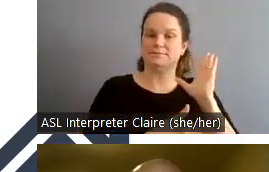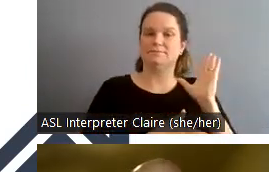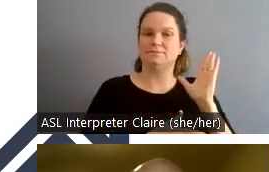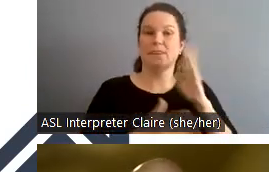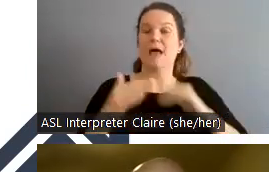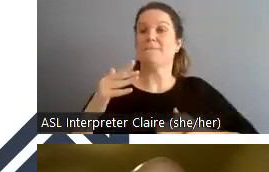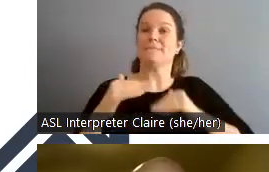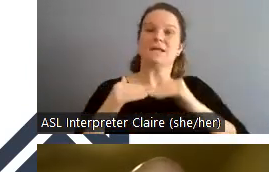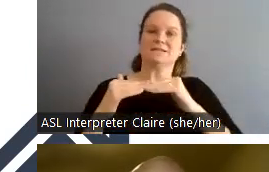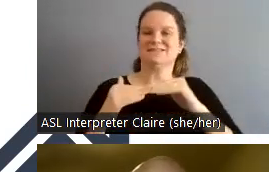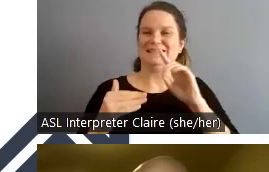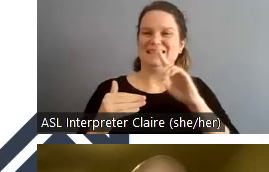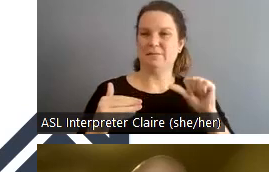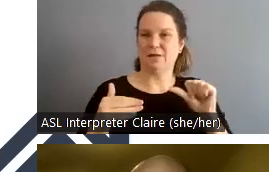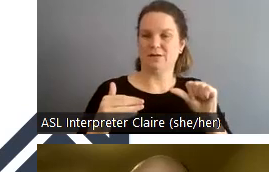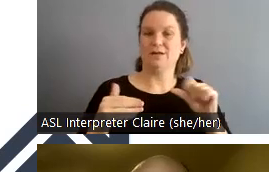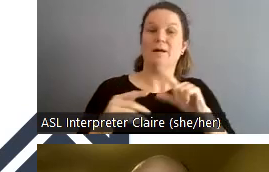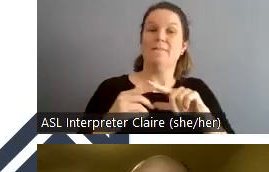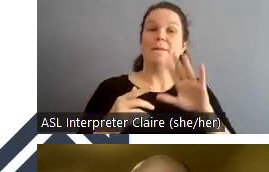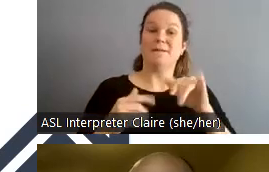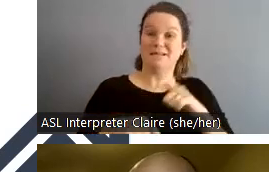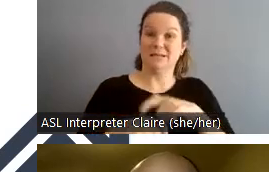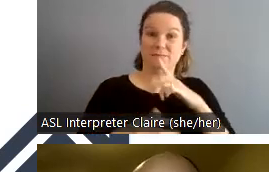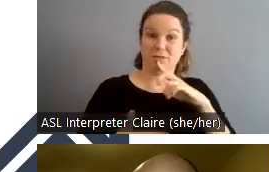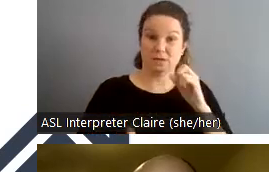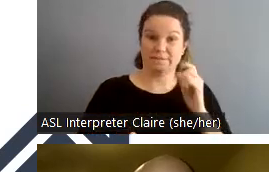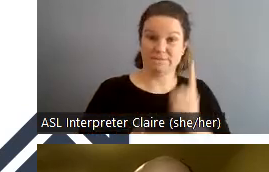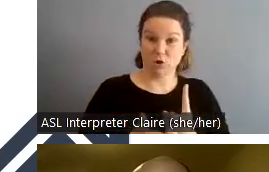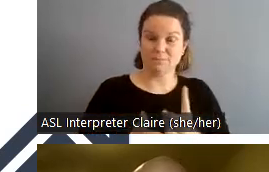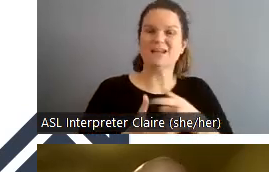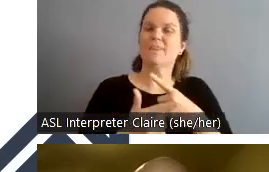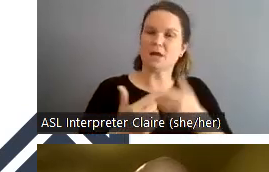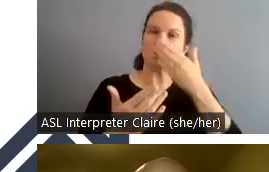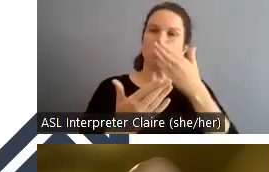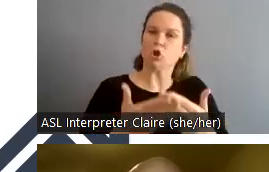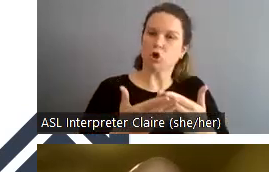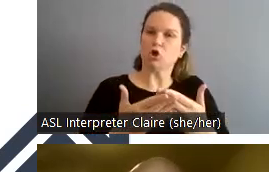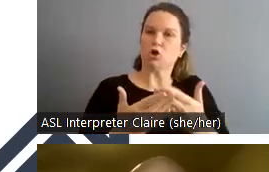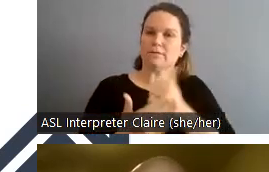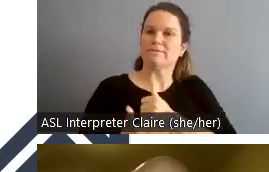we've gotten there, it's that good faith engagement around what's workable that